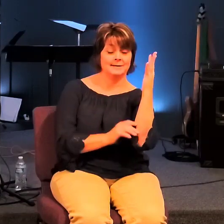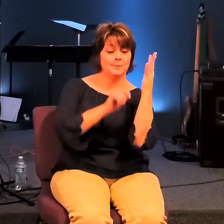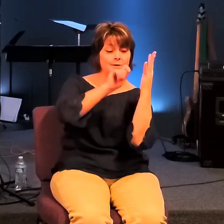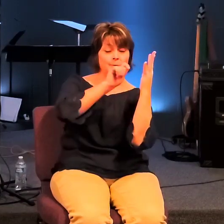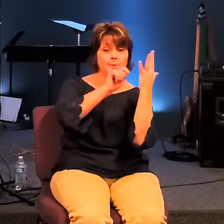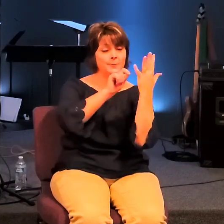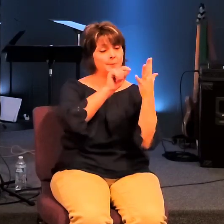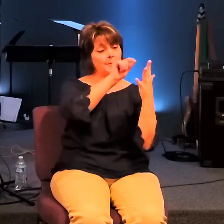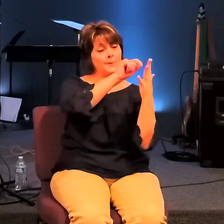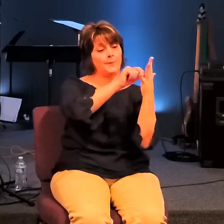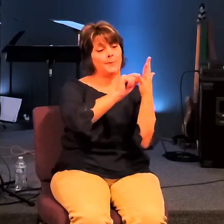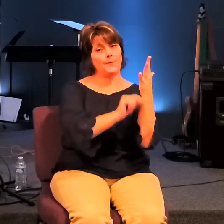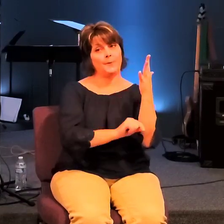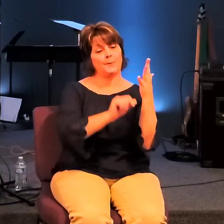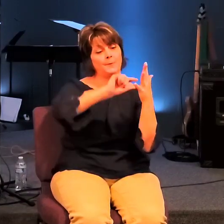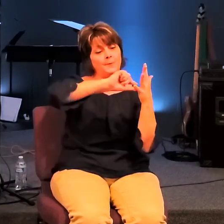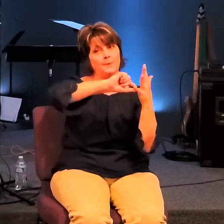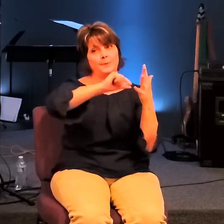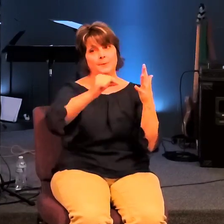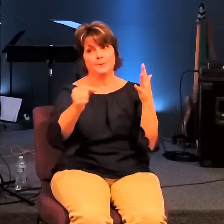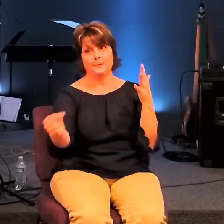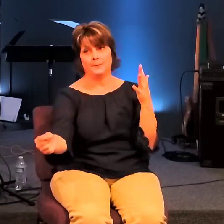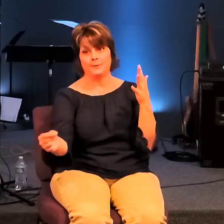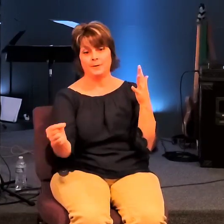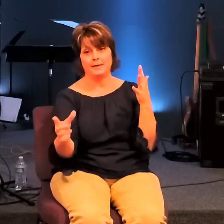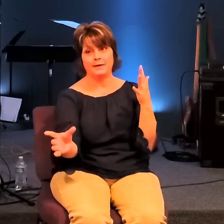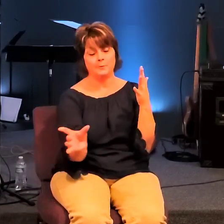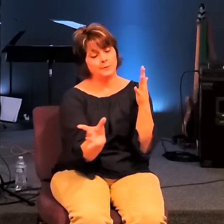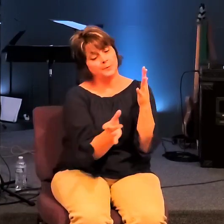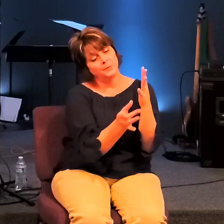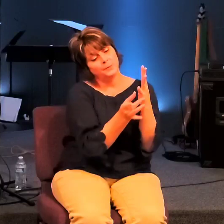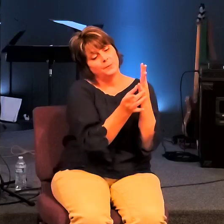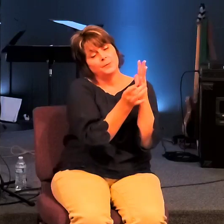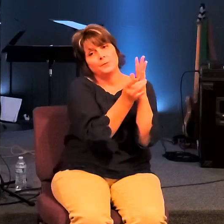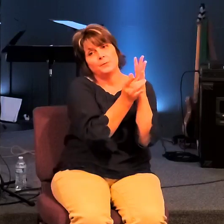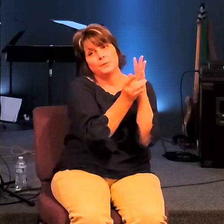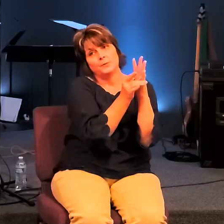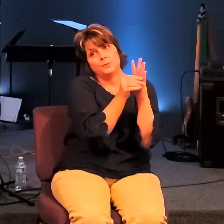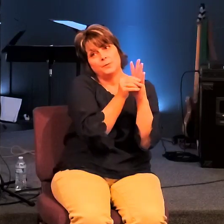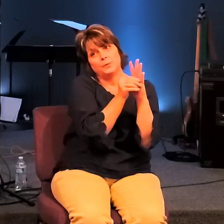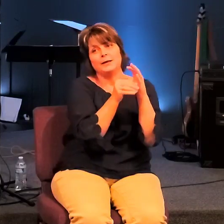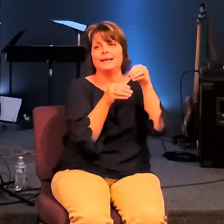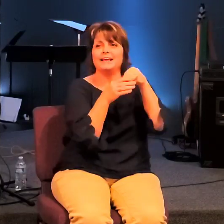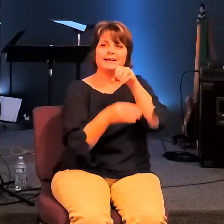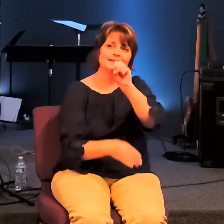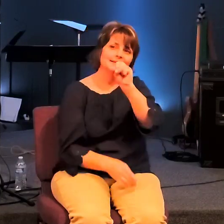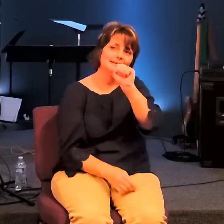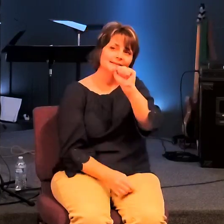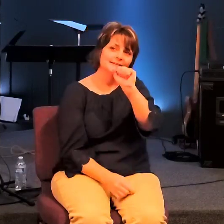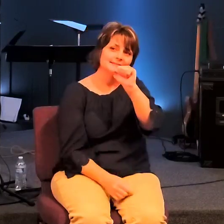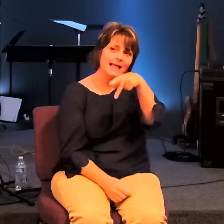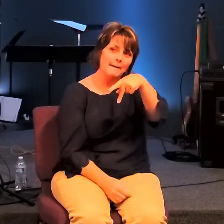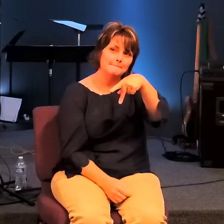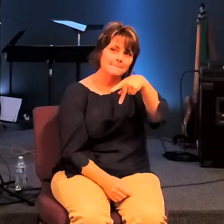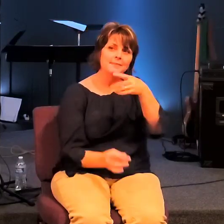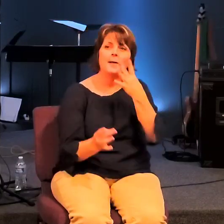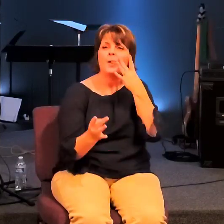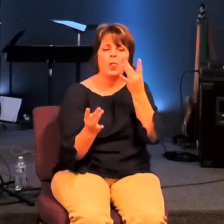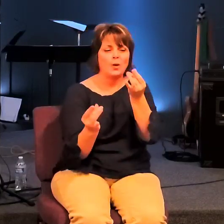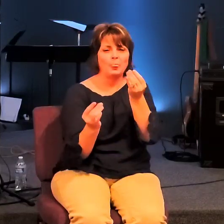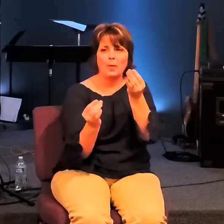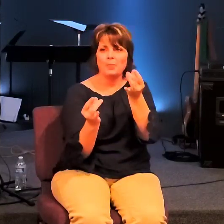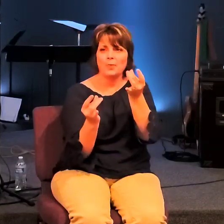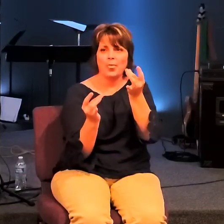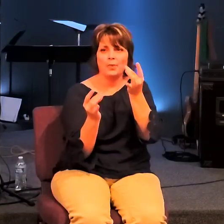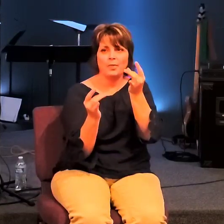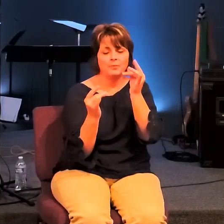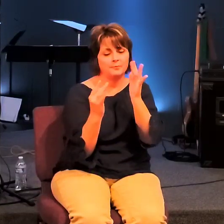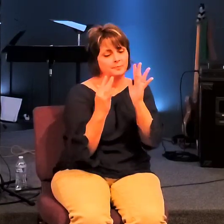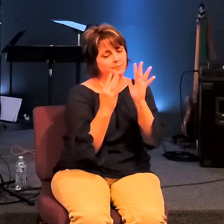we're we graft something in the life is there it's in the sap of the connection that contact